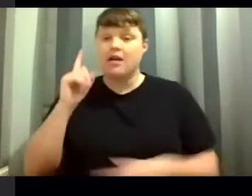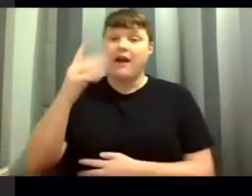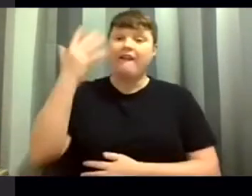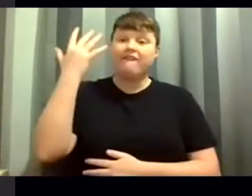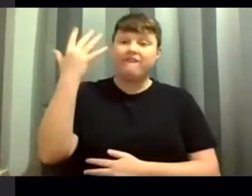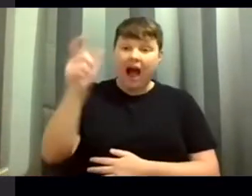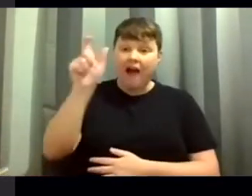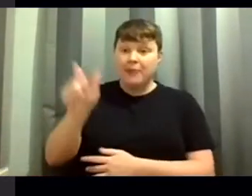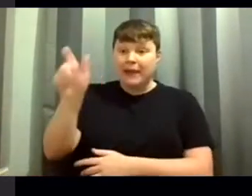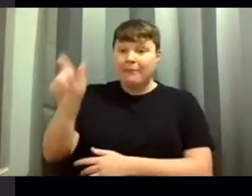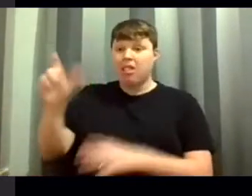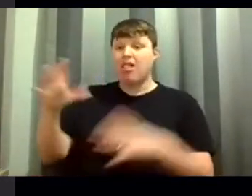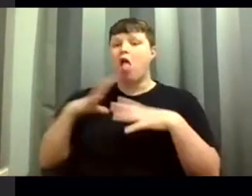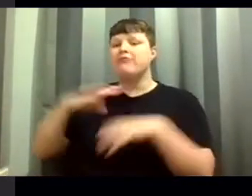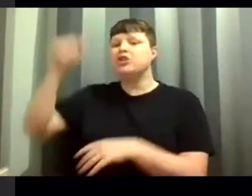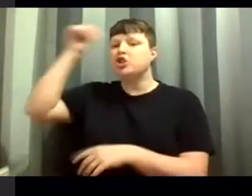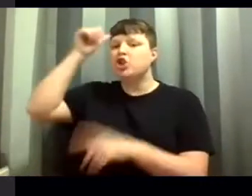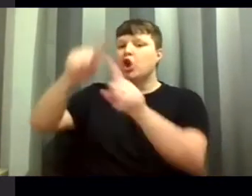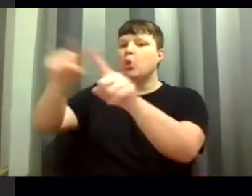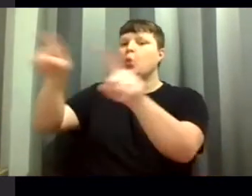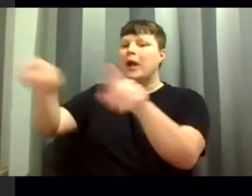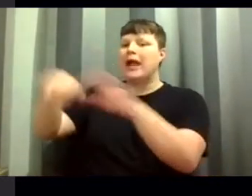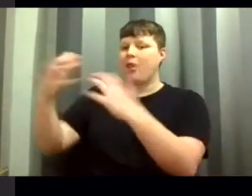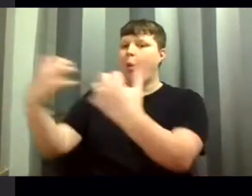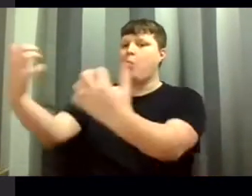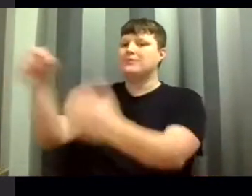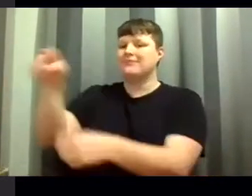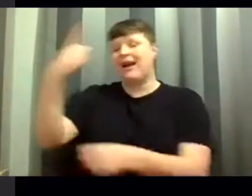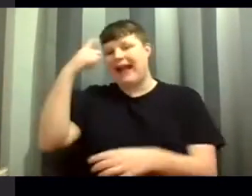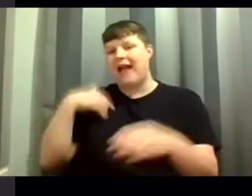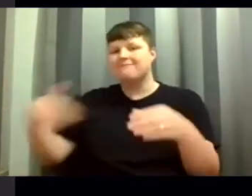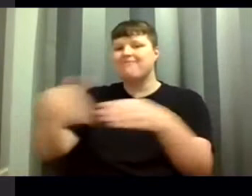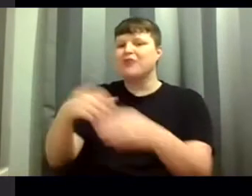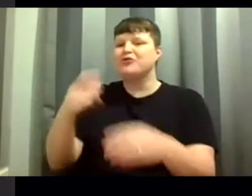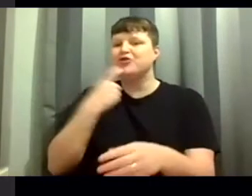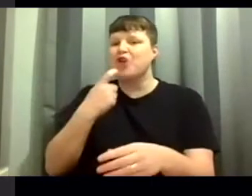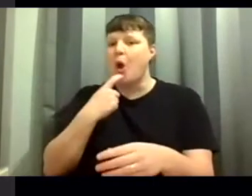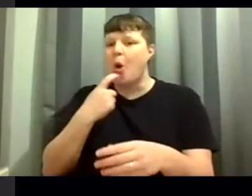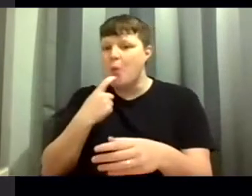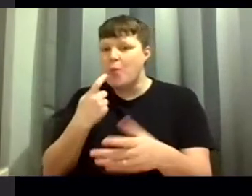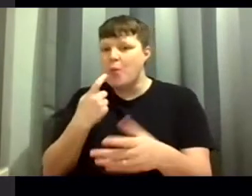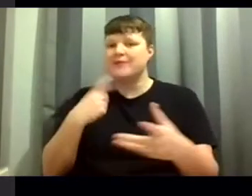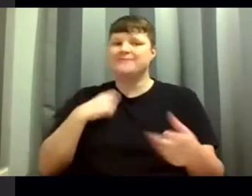already knew so that allowed me to add a couple of jokes: "the reconfiguration of being observant".